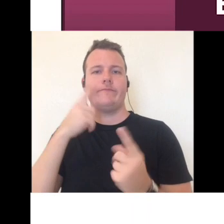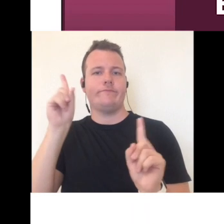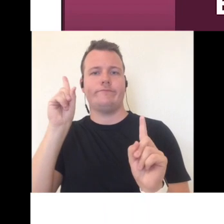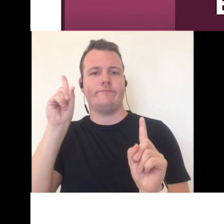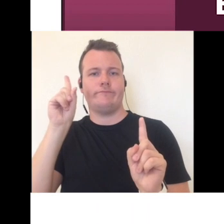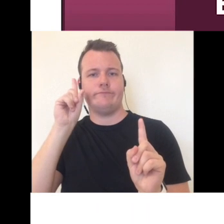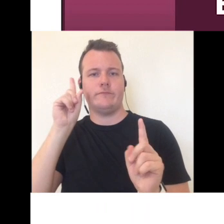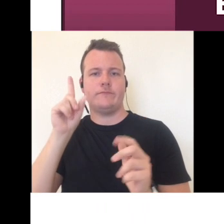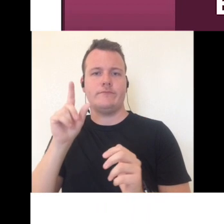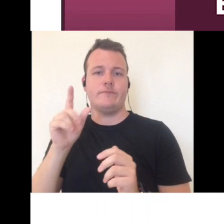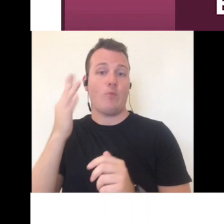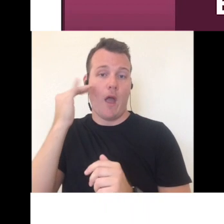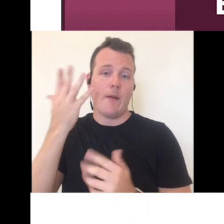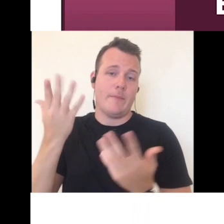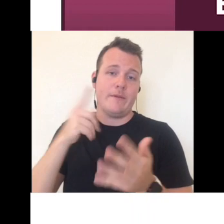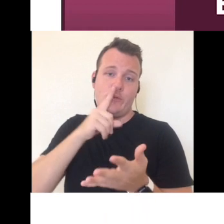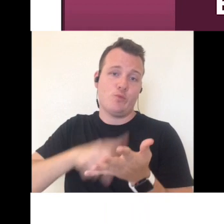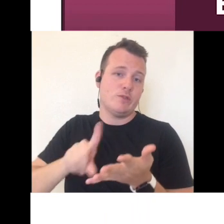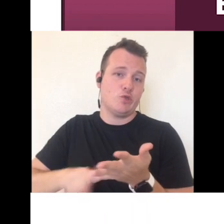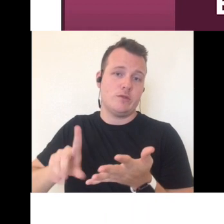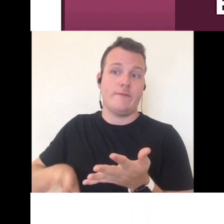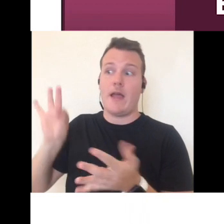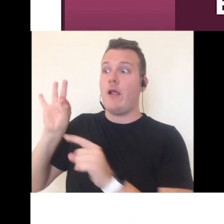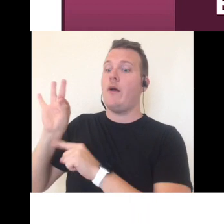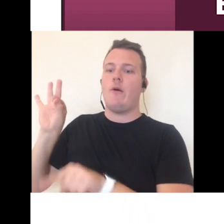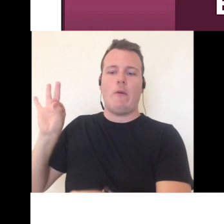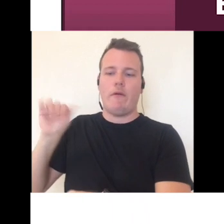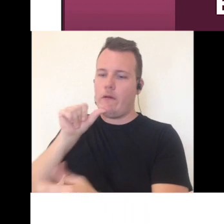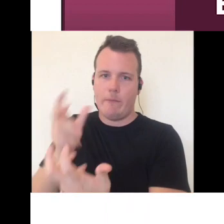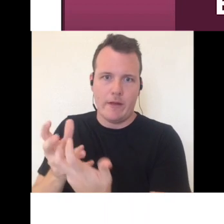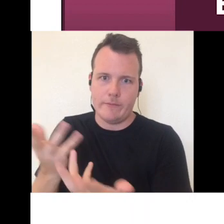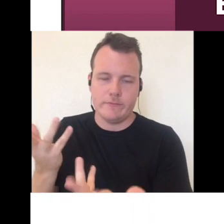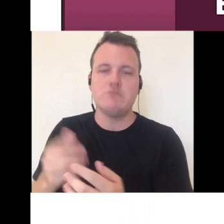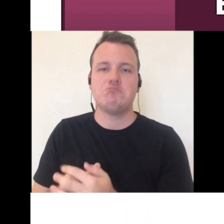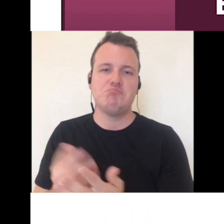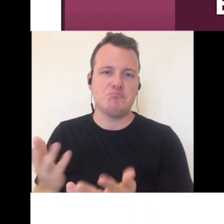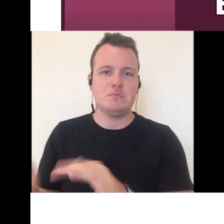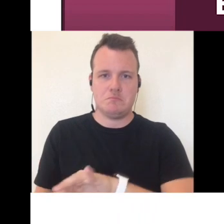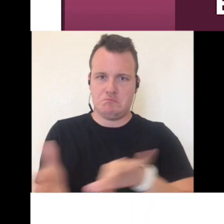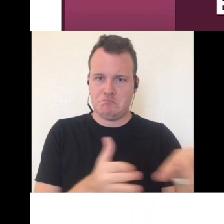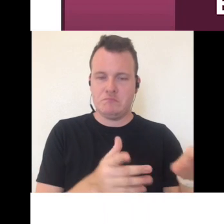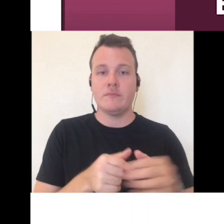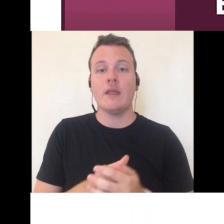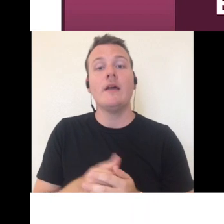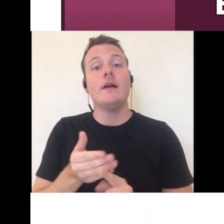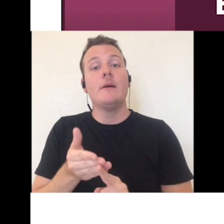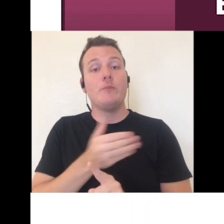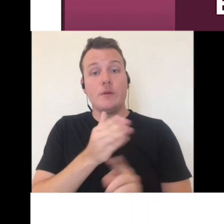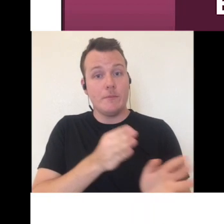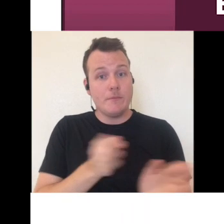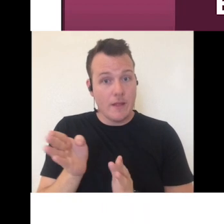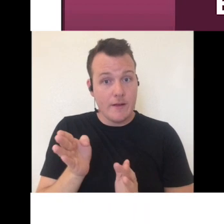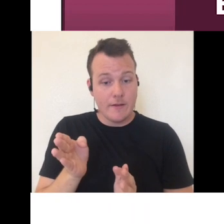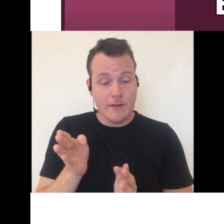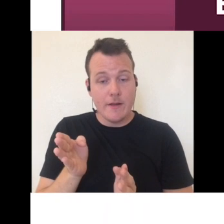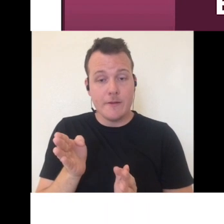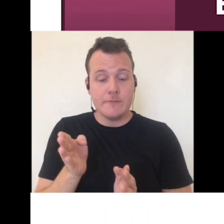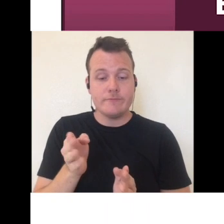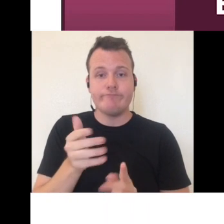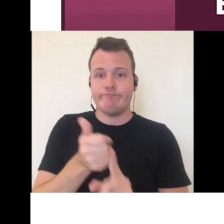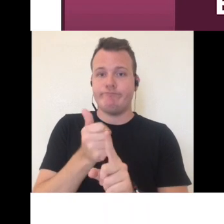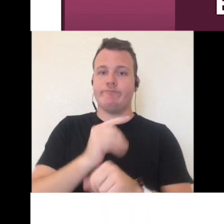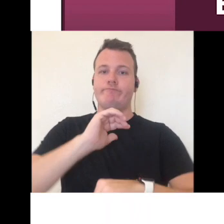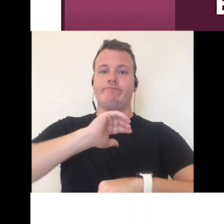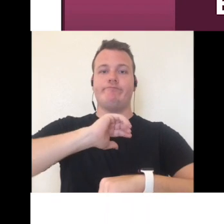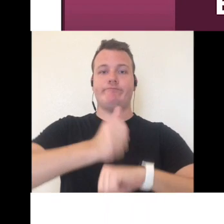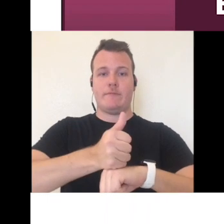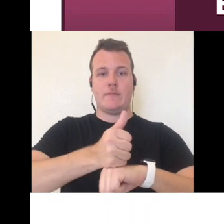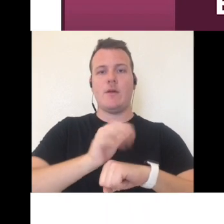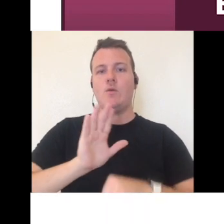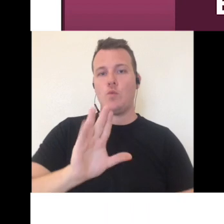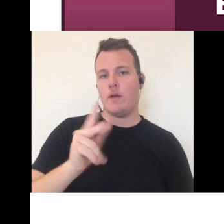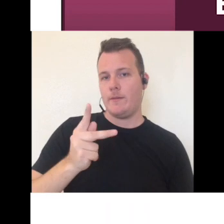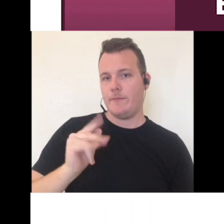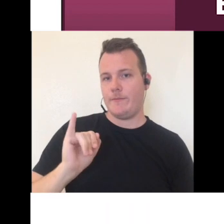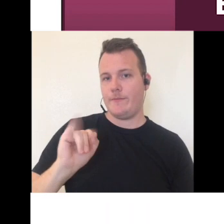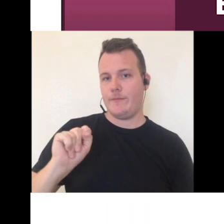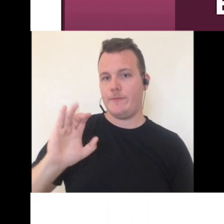based on my initial research. So so pre-planning then kind of sets up the